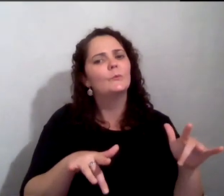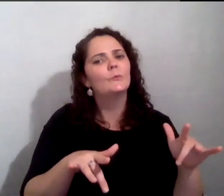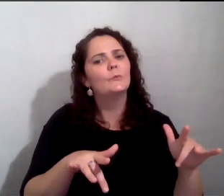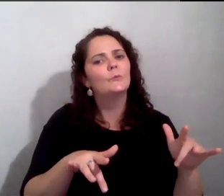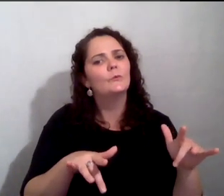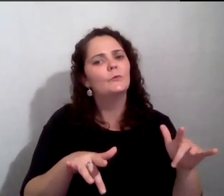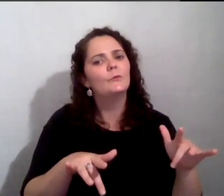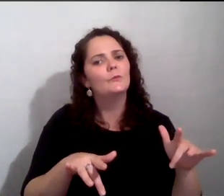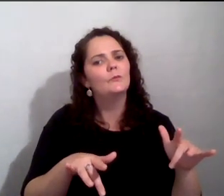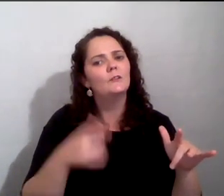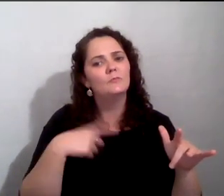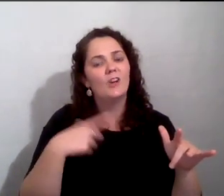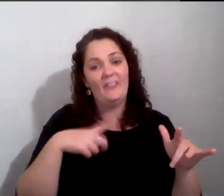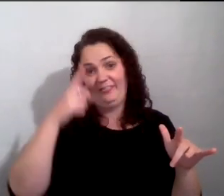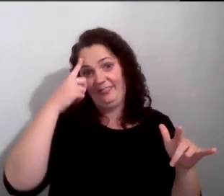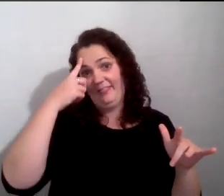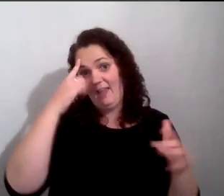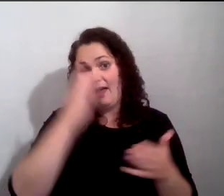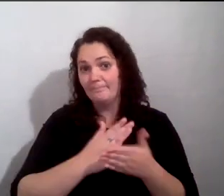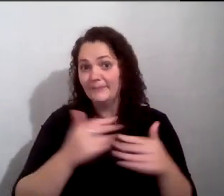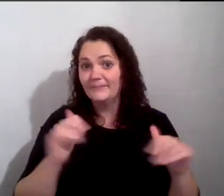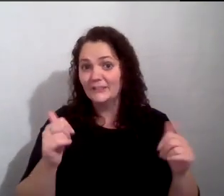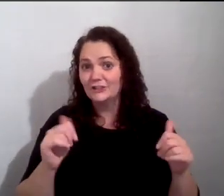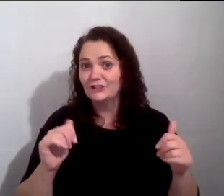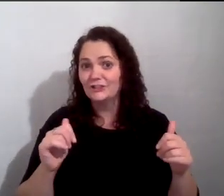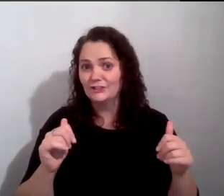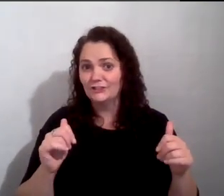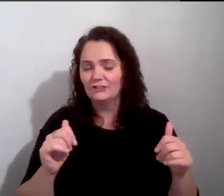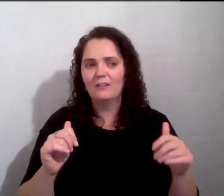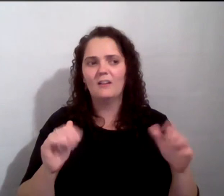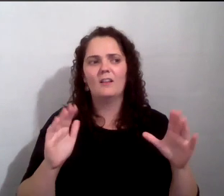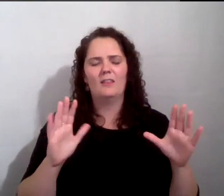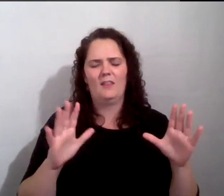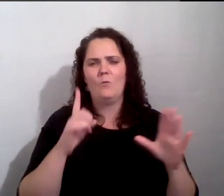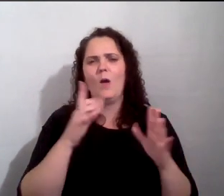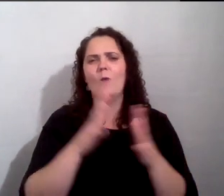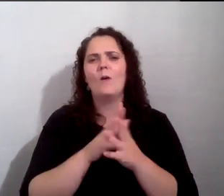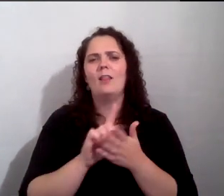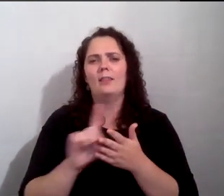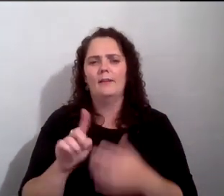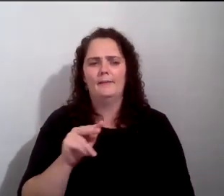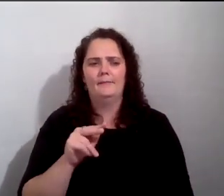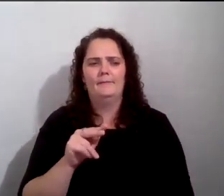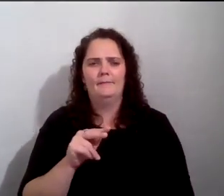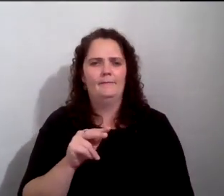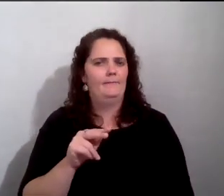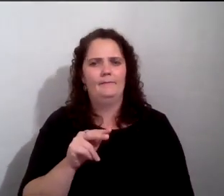done and still sitting around, is because then sometimes you think you've done it and then you look at it a week later and you think no